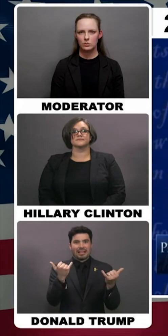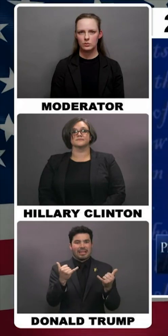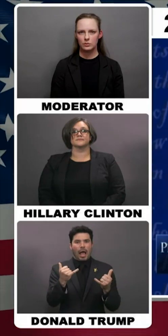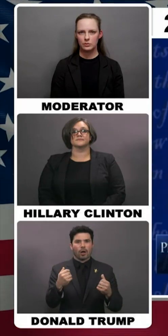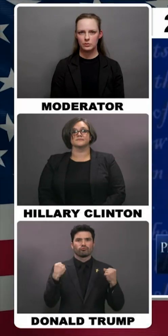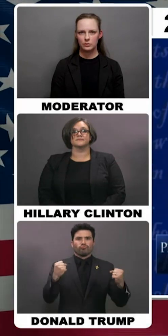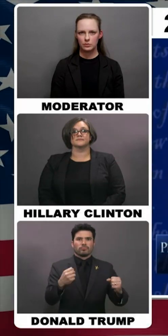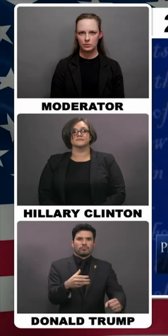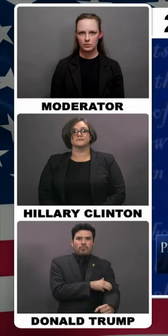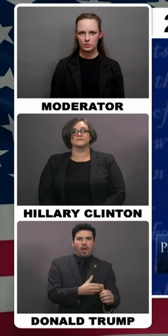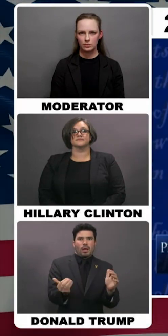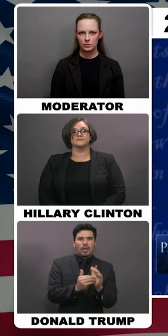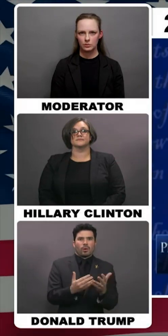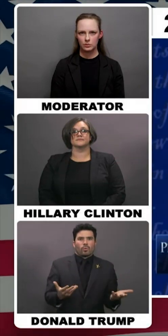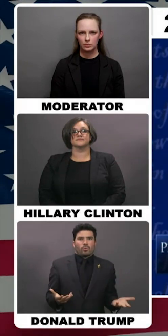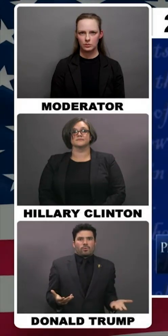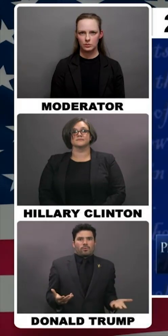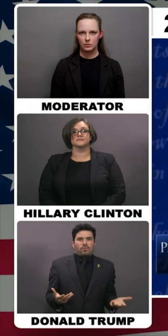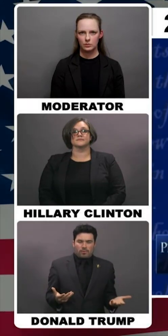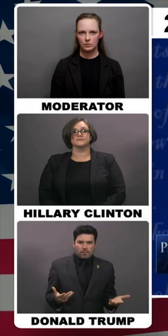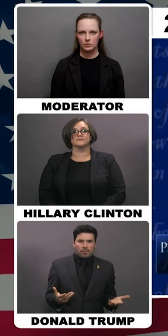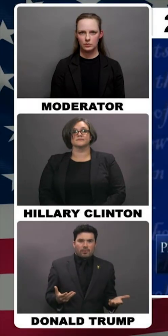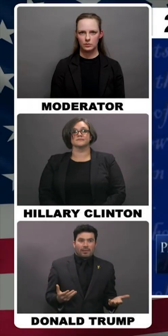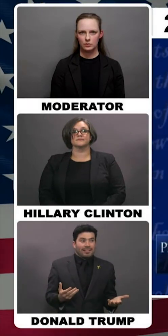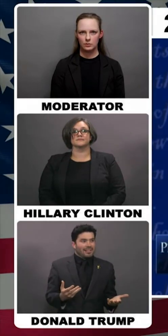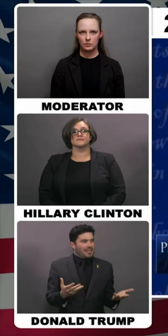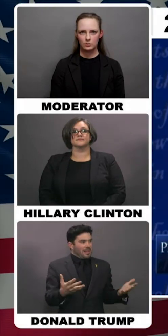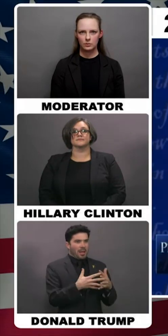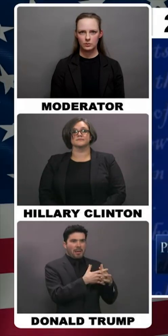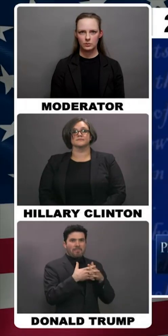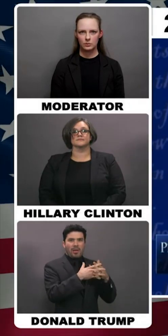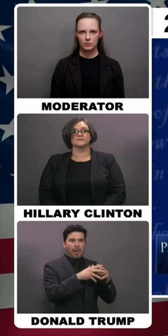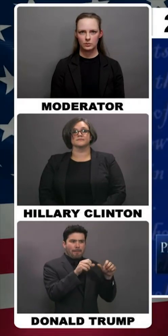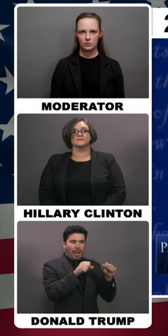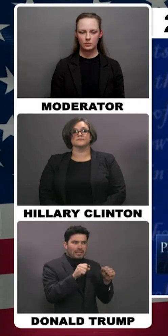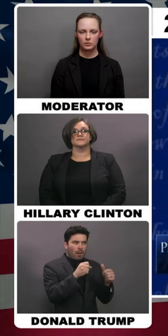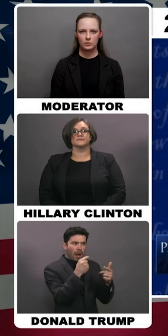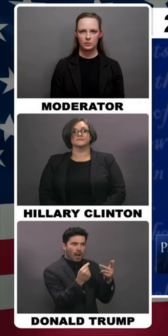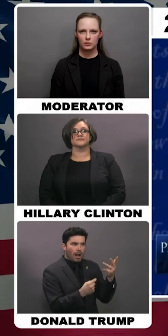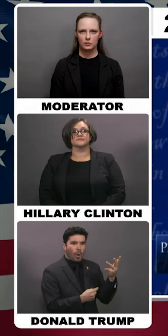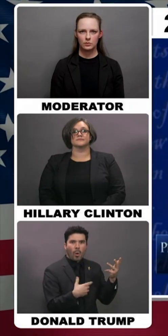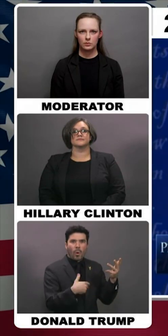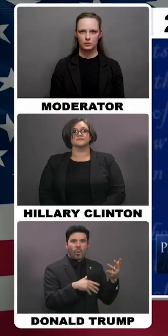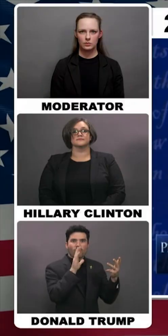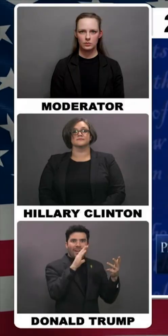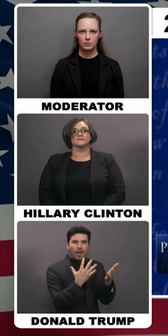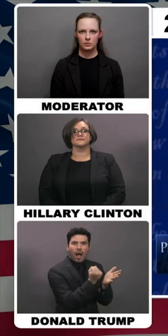and all of the potential that our country has, we have such tremendous potential, whether it's in business